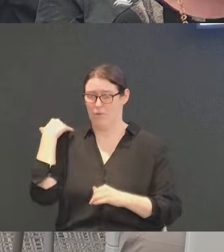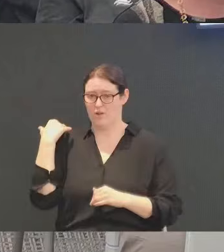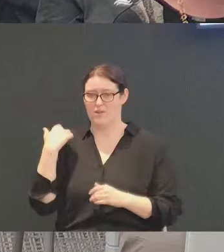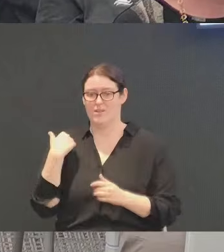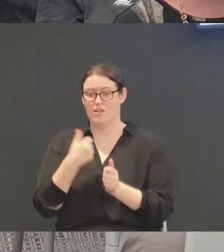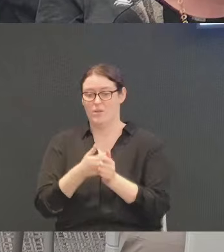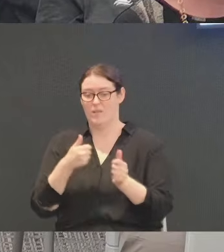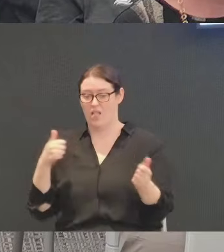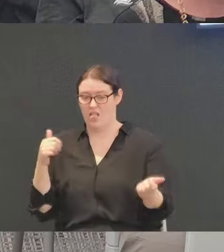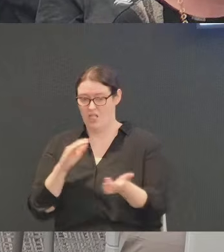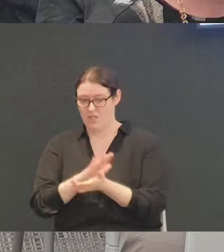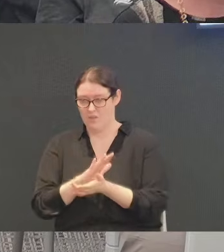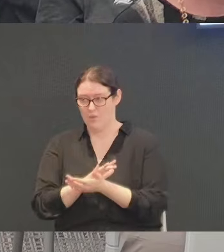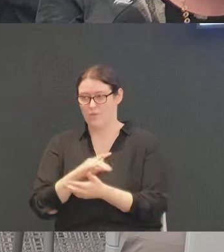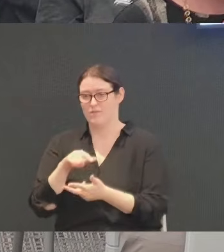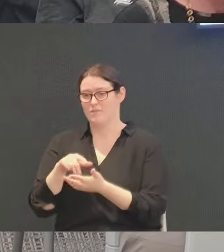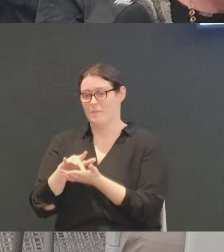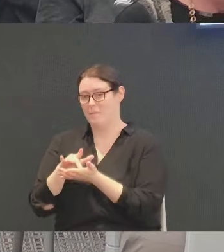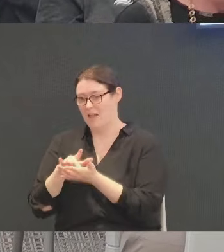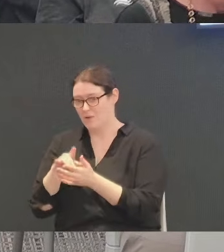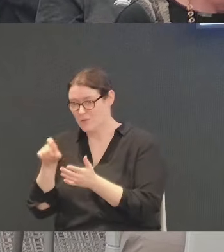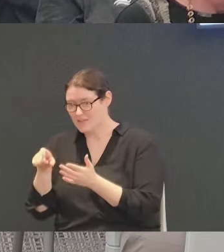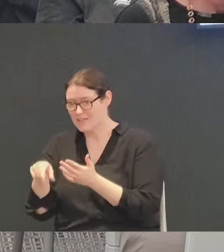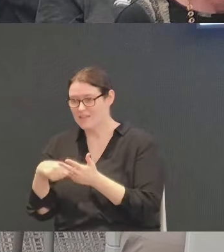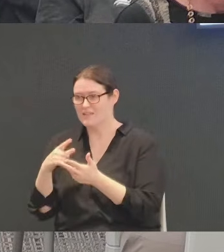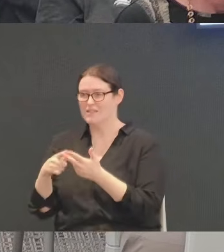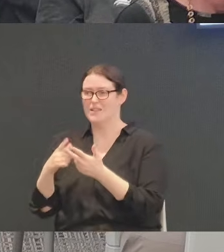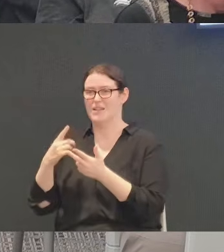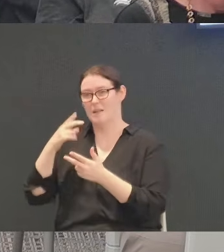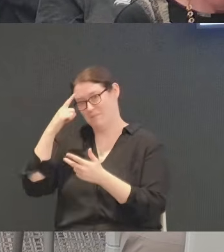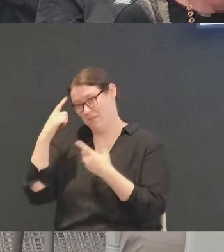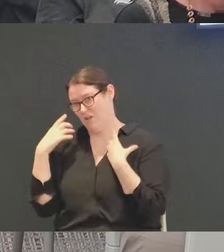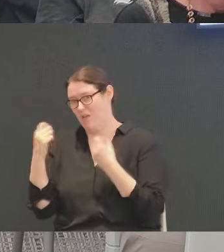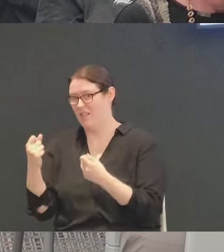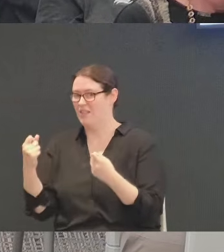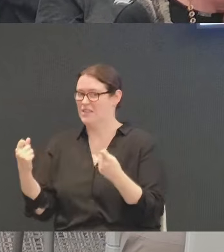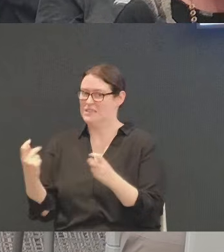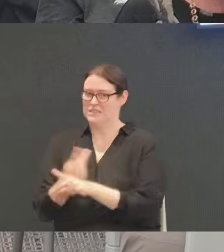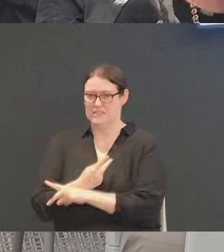in school have medical needs and much higher mental health needs due to the trauma that they